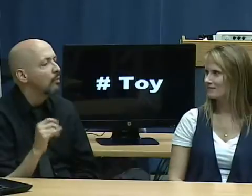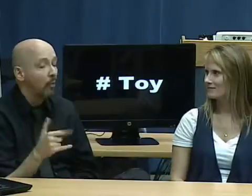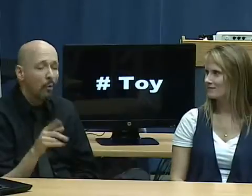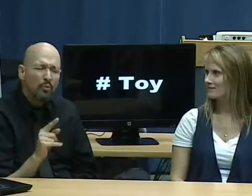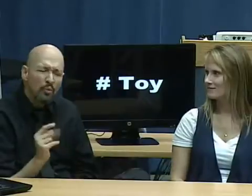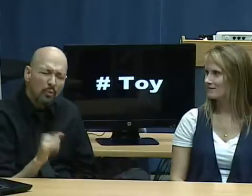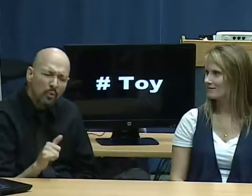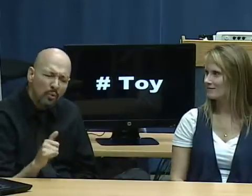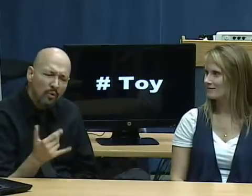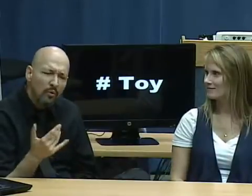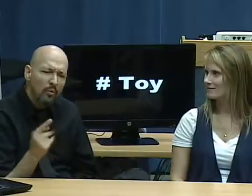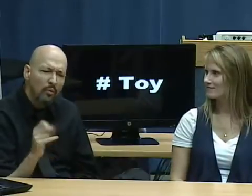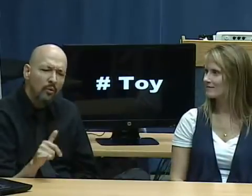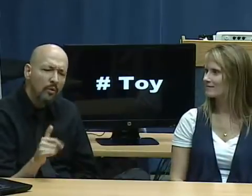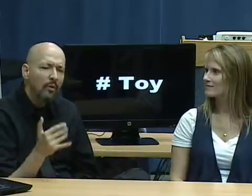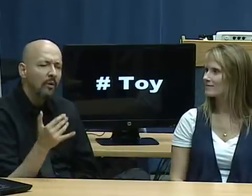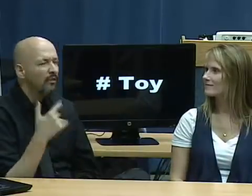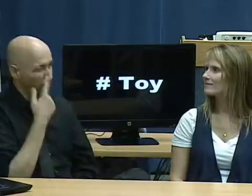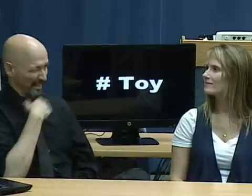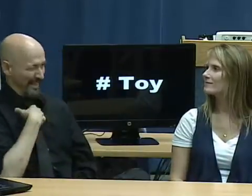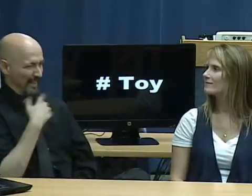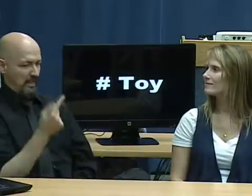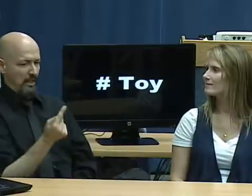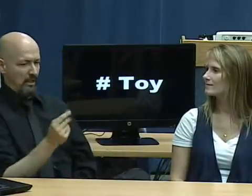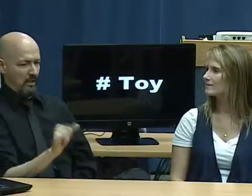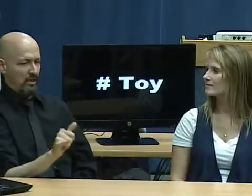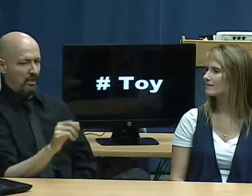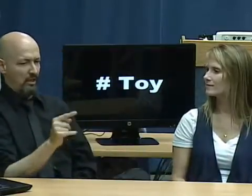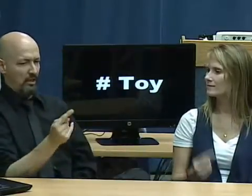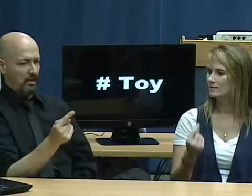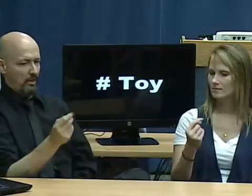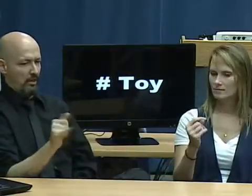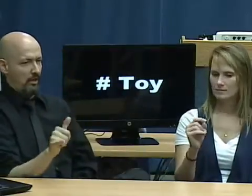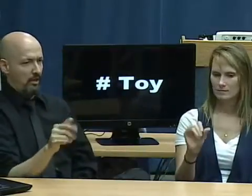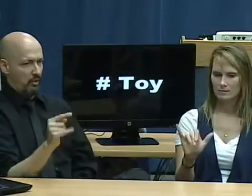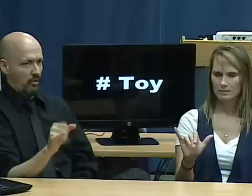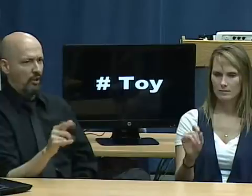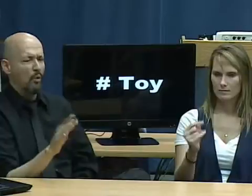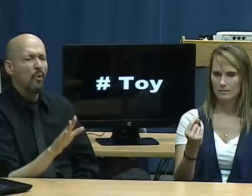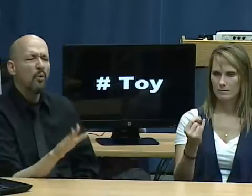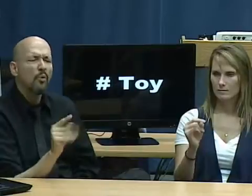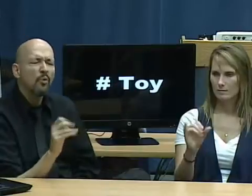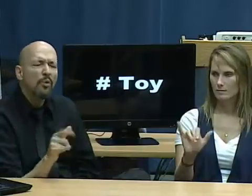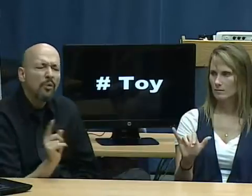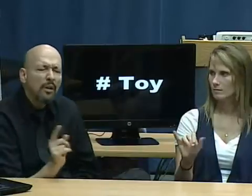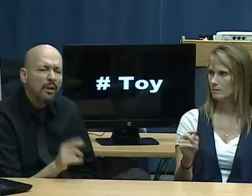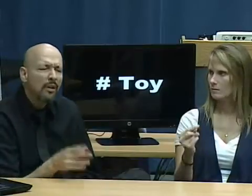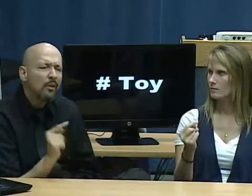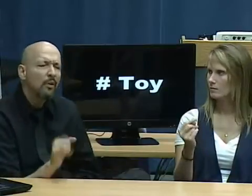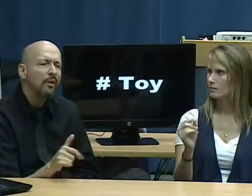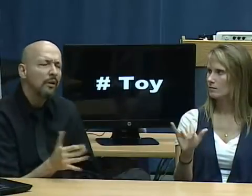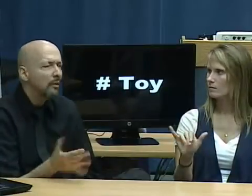"Where's your #TOY?" For me, I sign it like this [slight rotation of wrist]. "Where's your #TOY?"